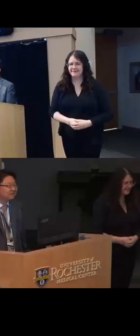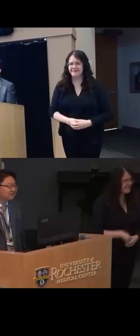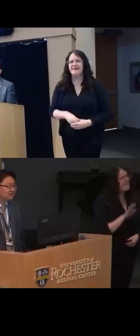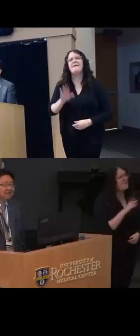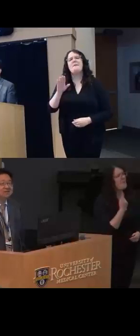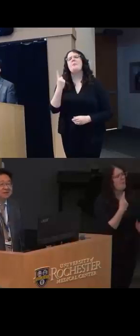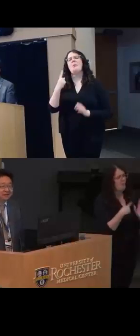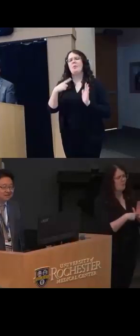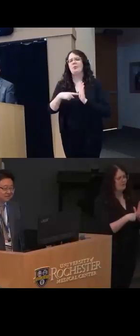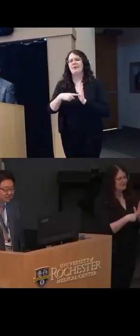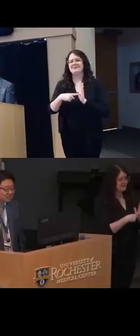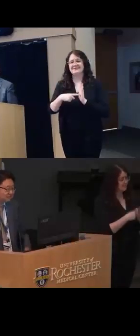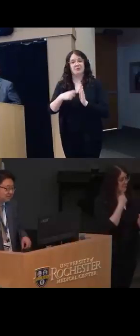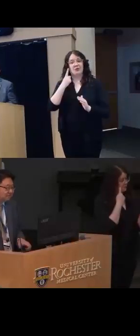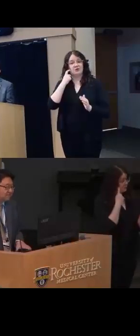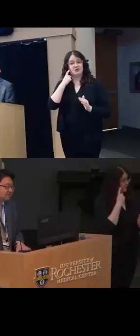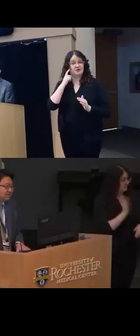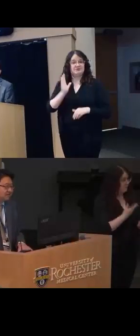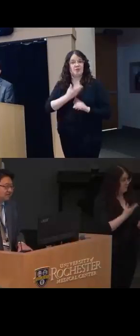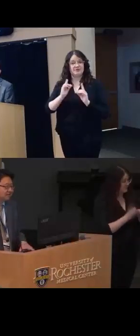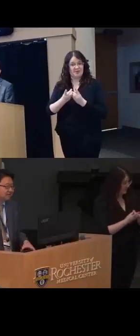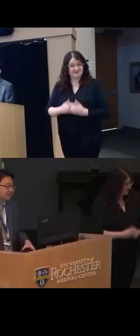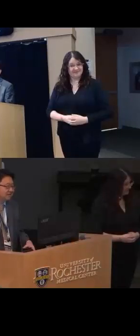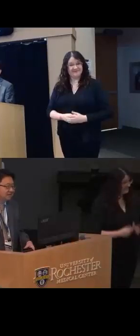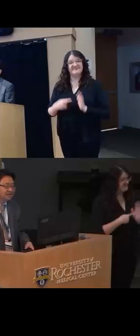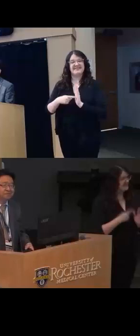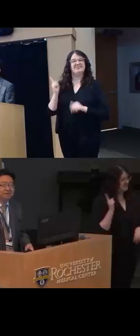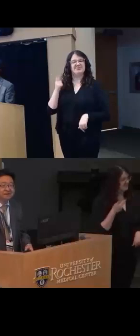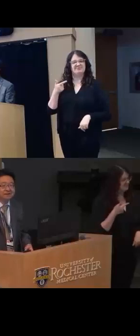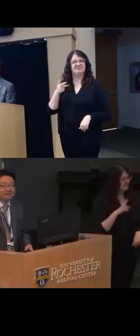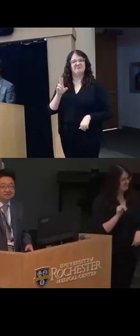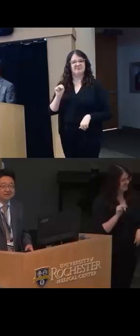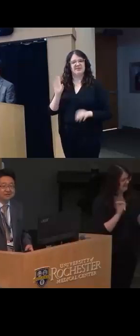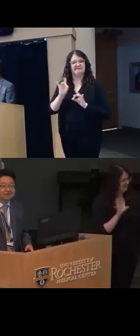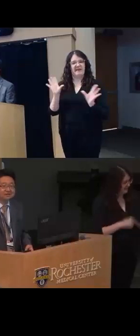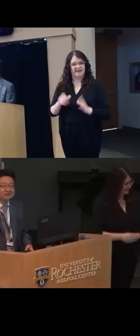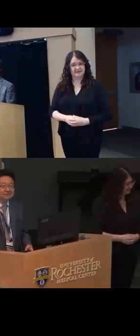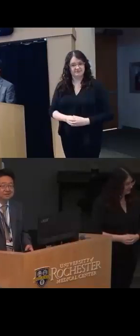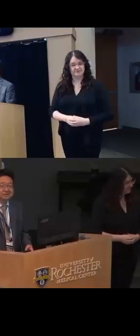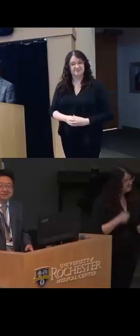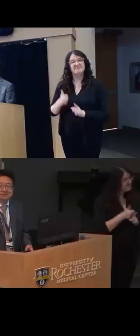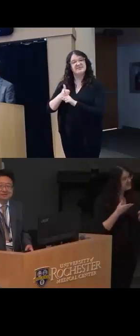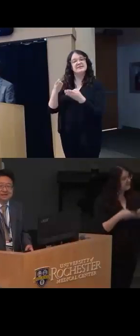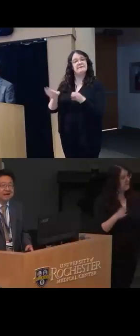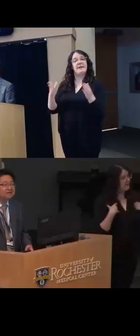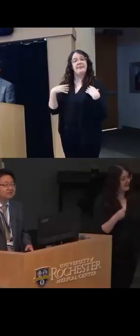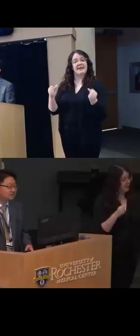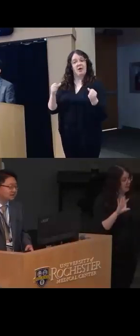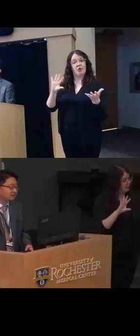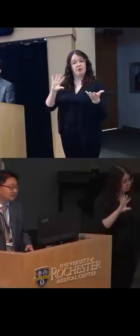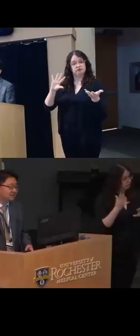gun violence for example it's a public Health crisis but is it psychiatrist